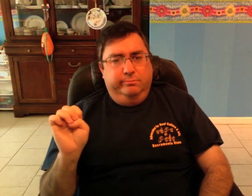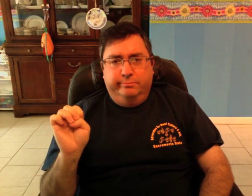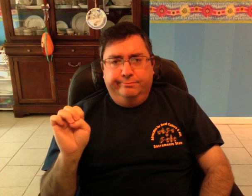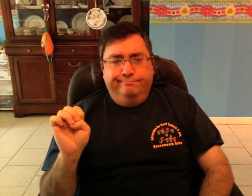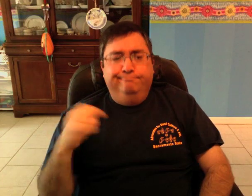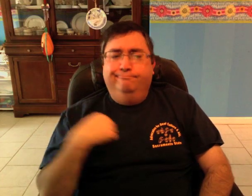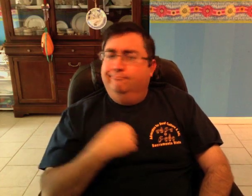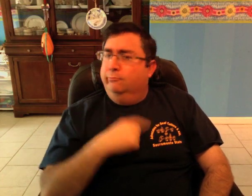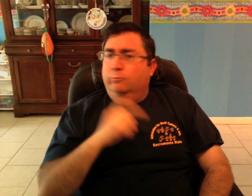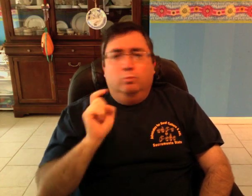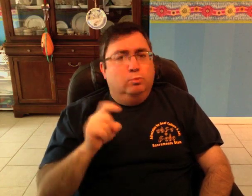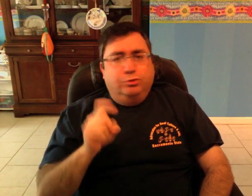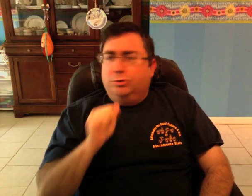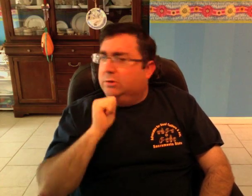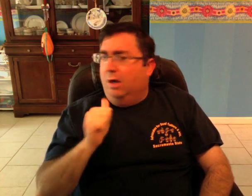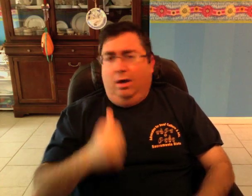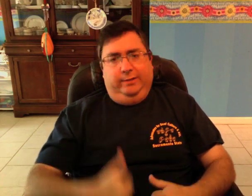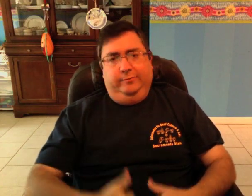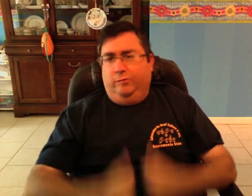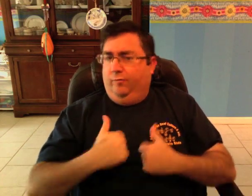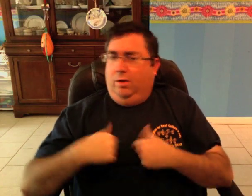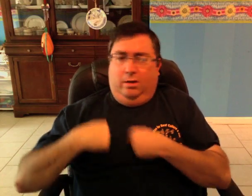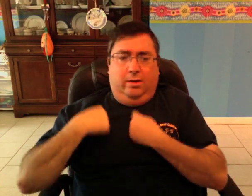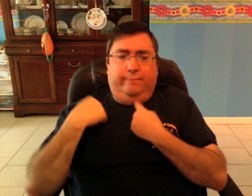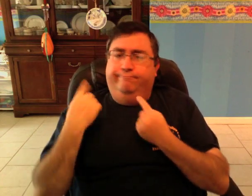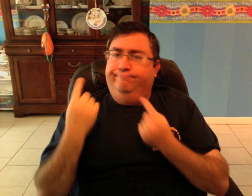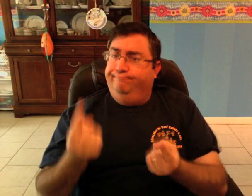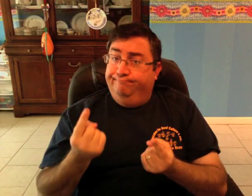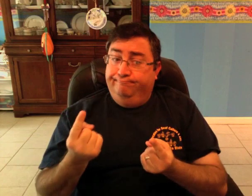then we should not have survived all these millennia.